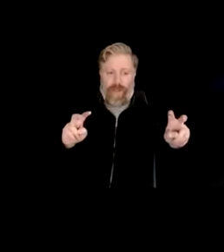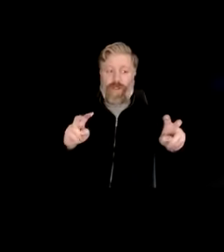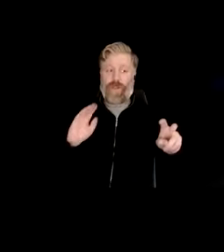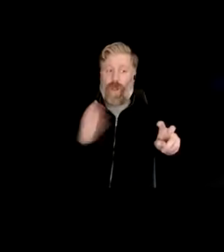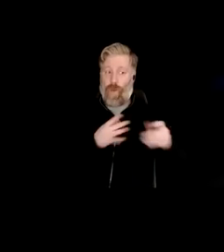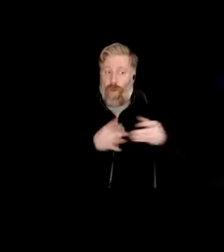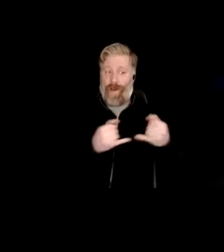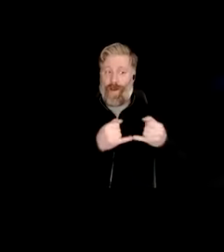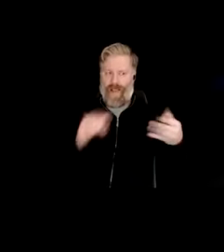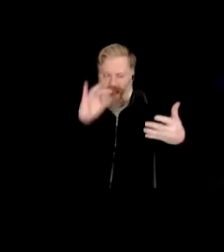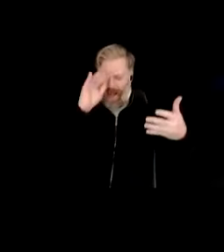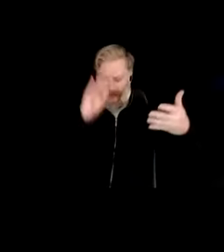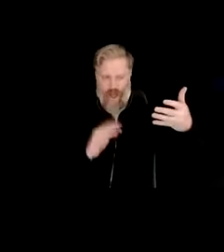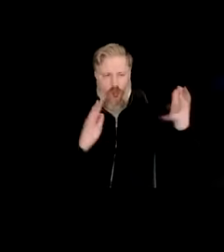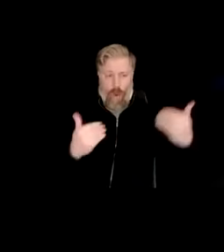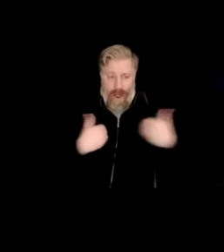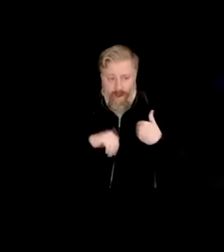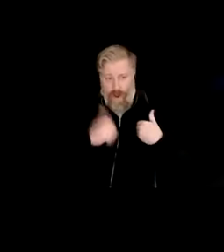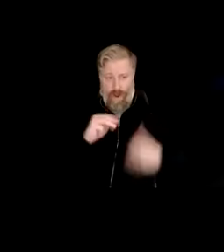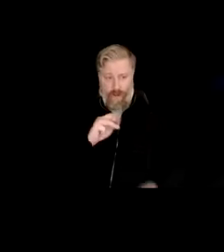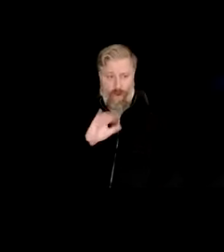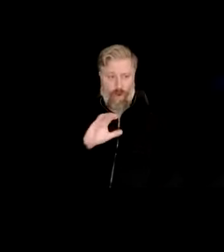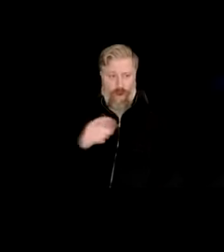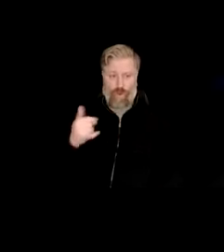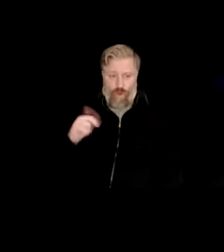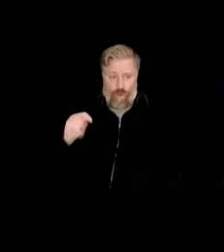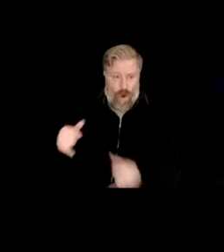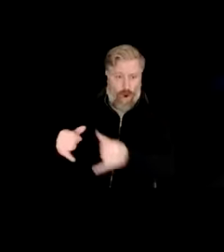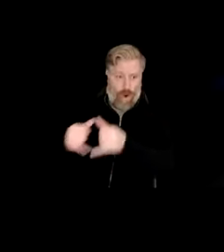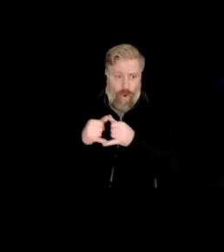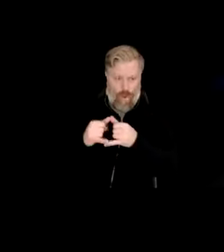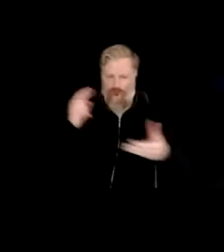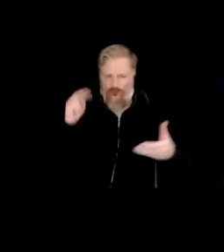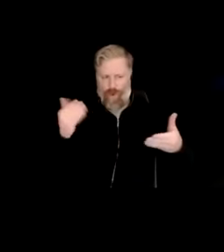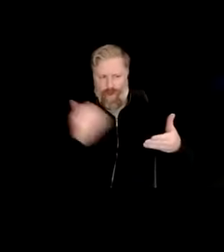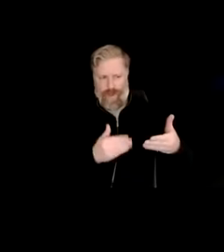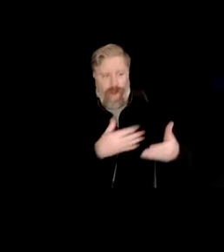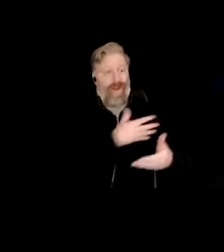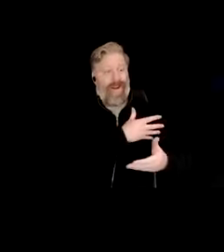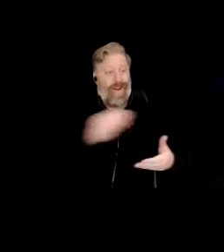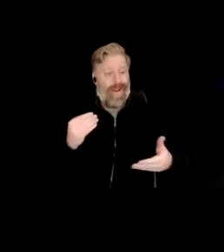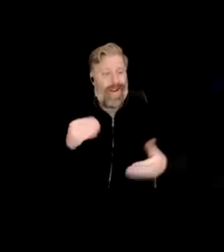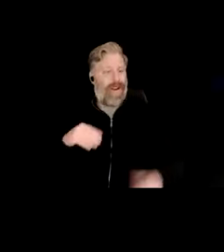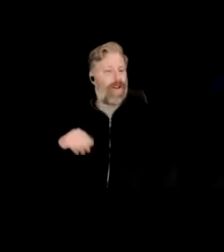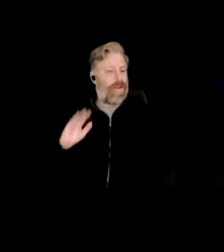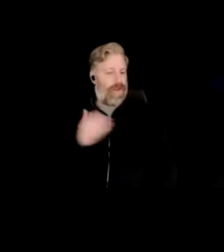section of the guidelines, as well as Project Changes page on MRAC websites, under the Grants tab.